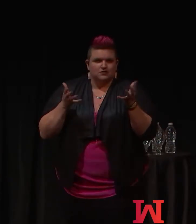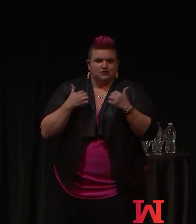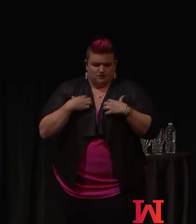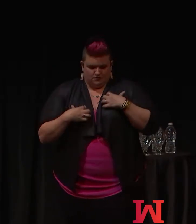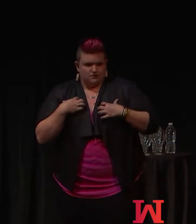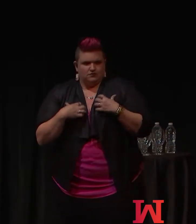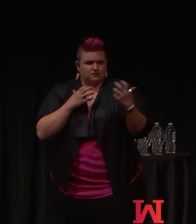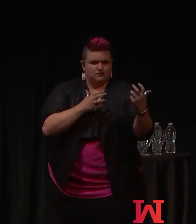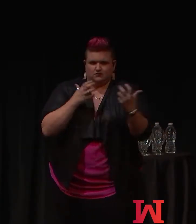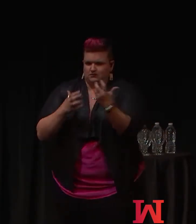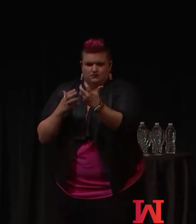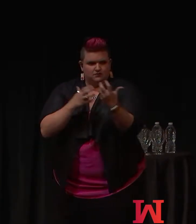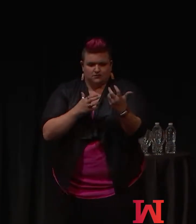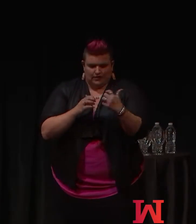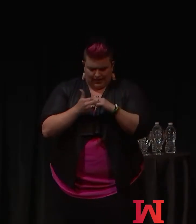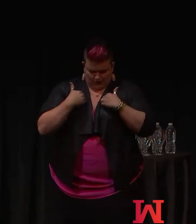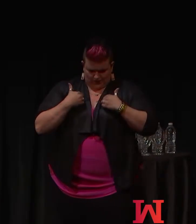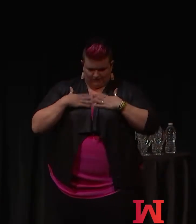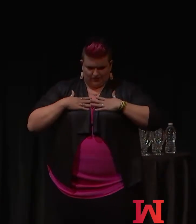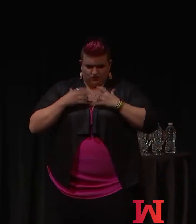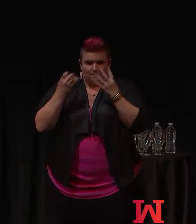I couldn't see how someone who contained so much plurality